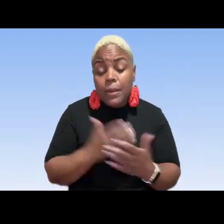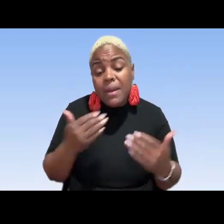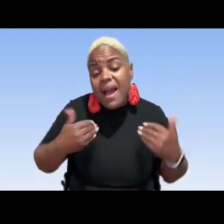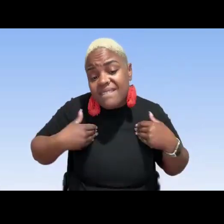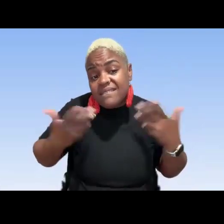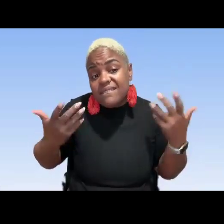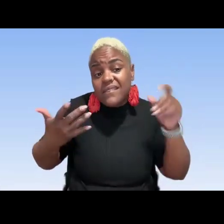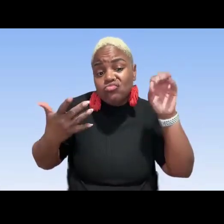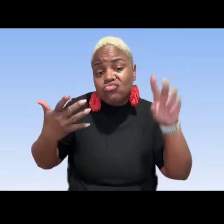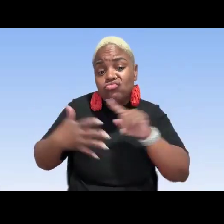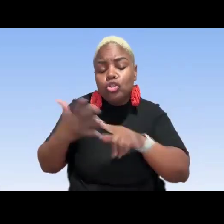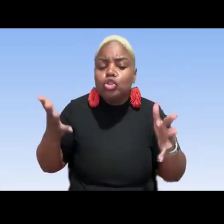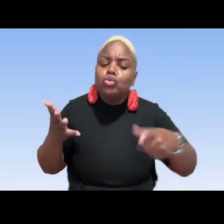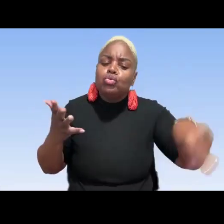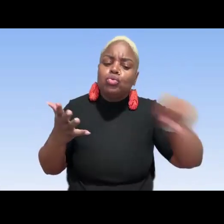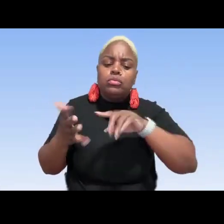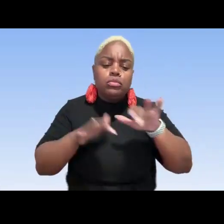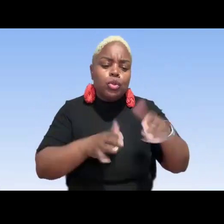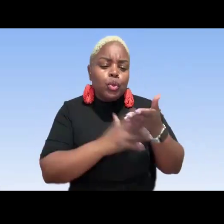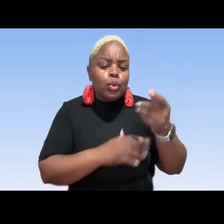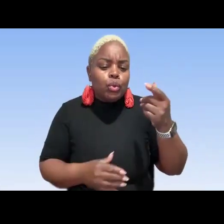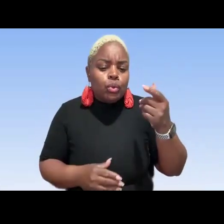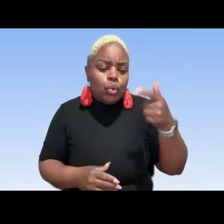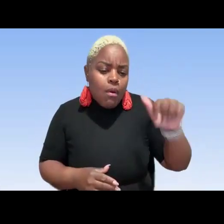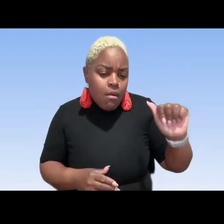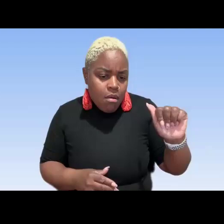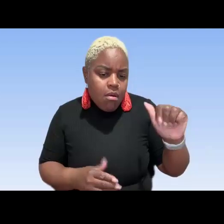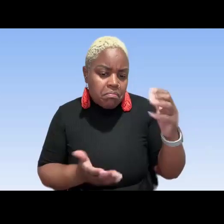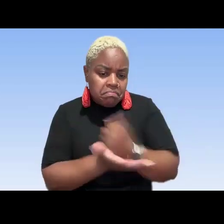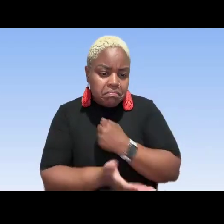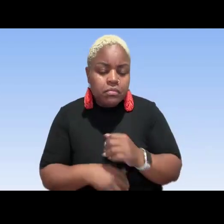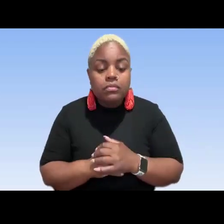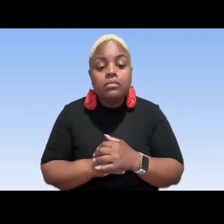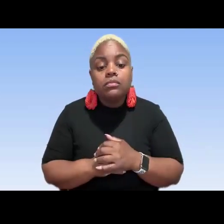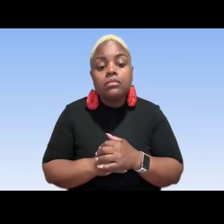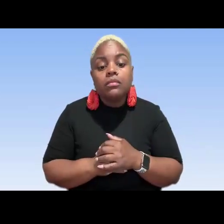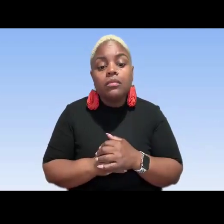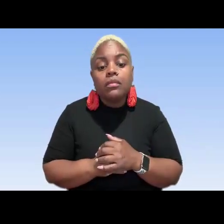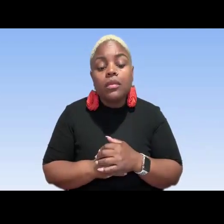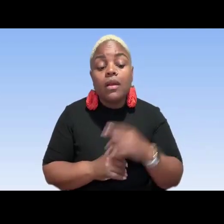In May 1935, a group of unemployed disabled New Yorkers formed the League of Physically Handicap,